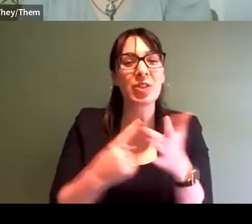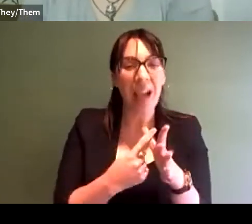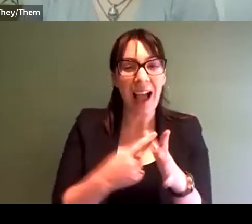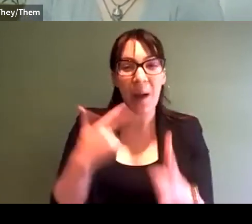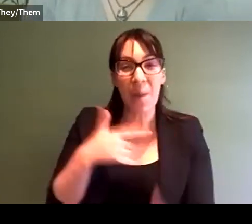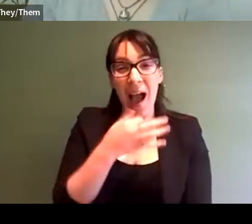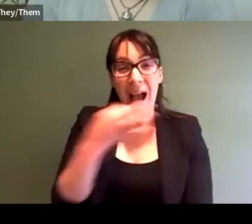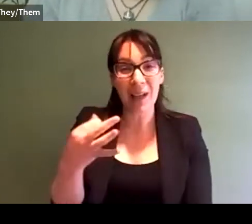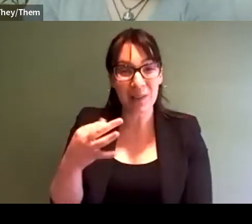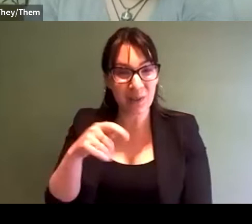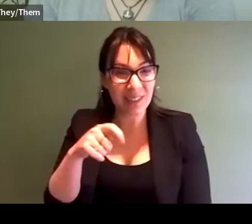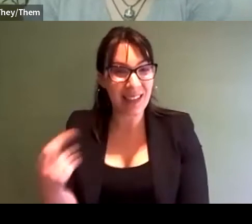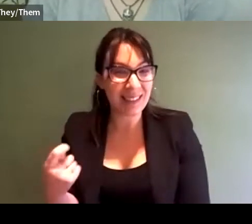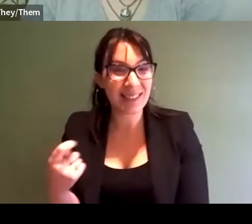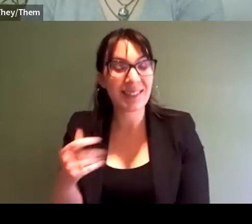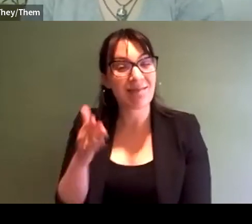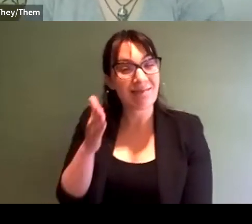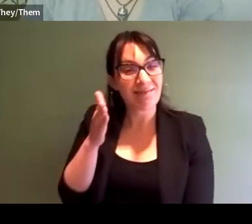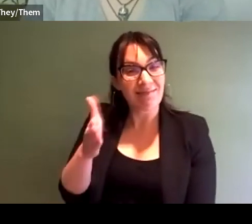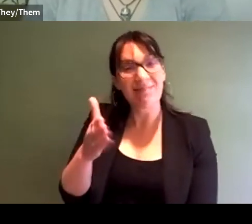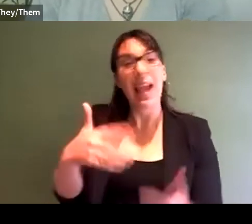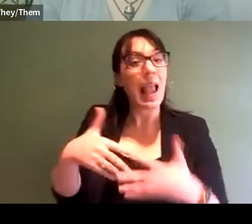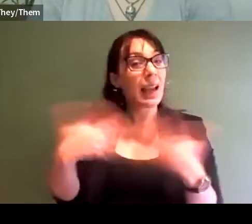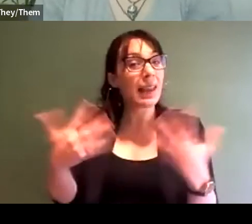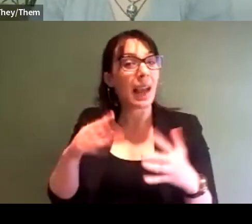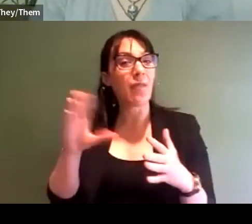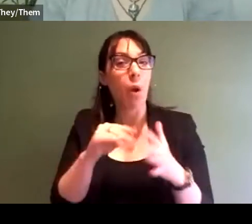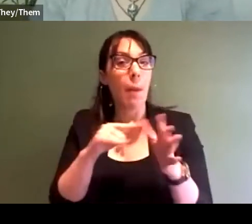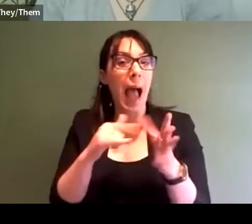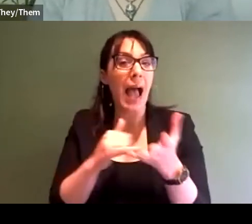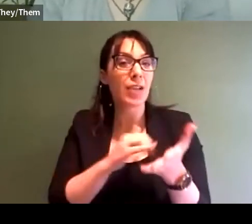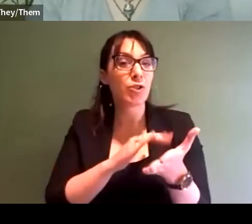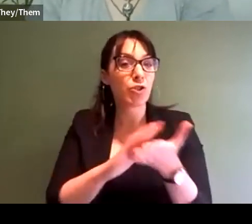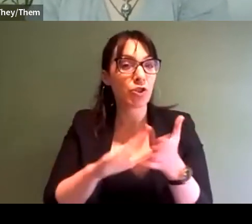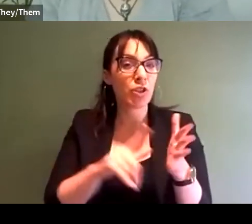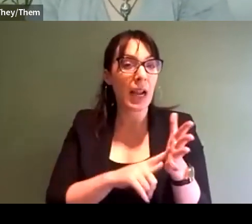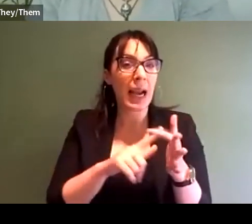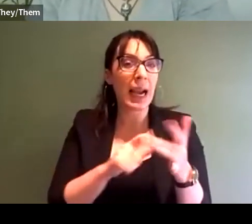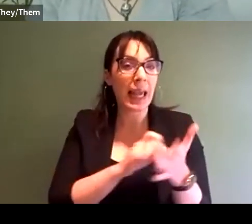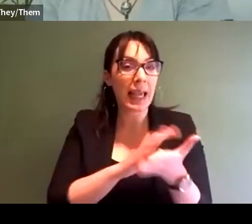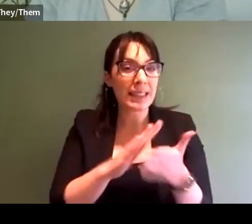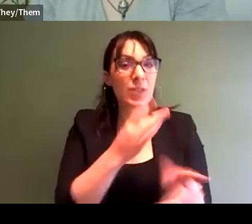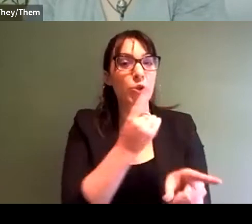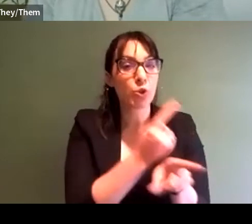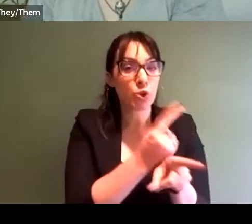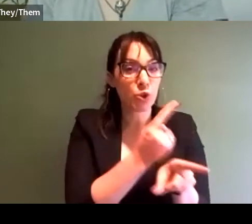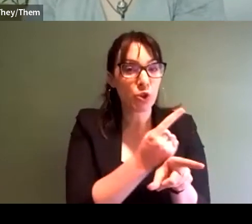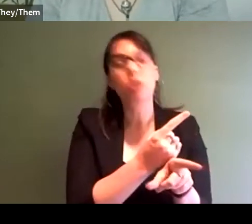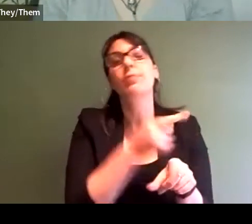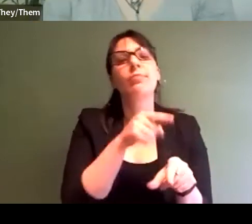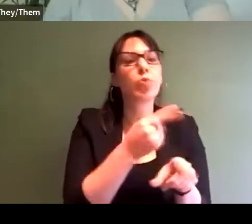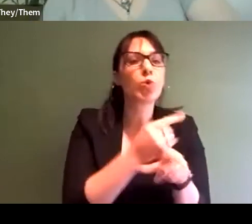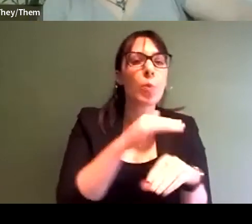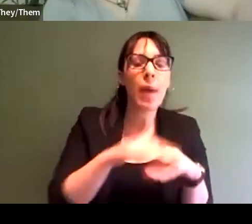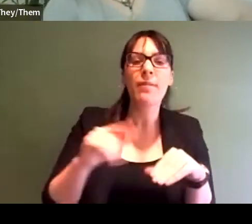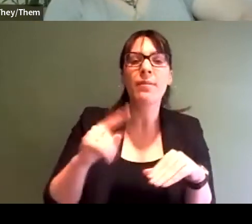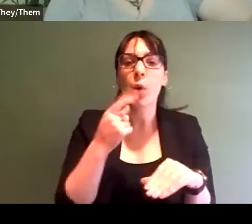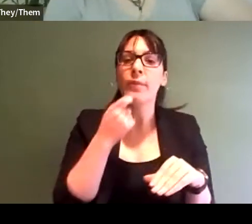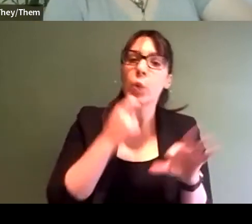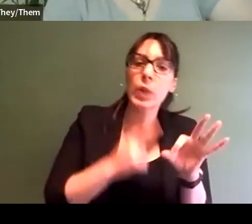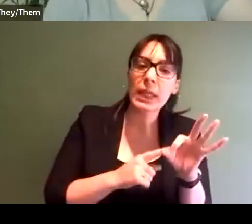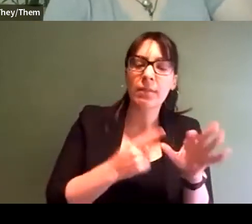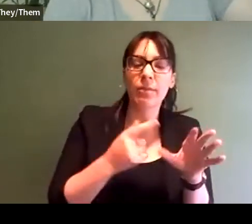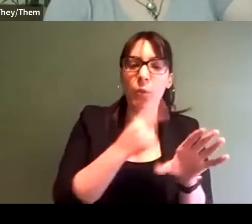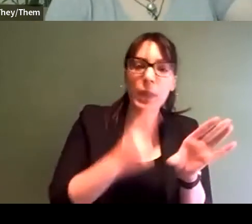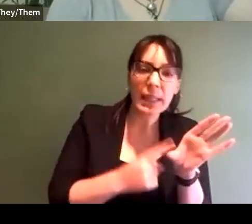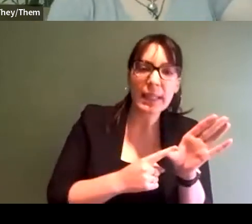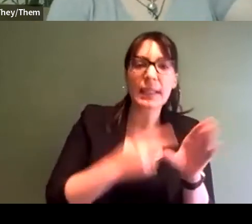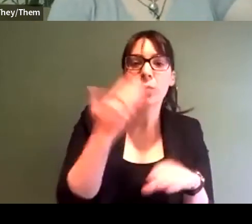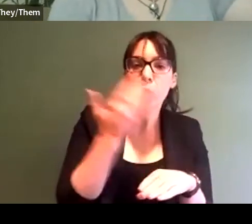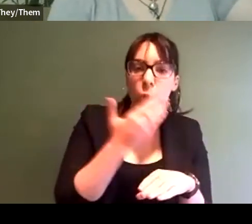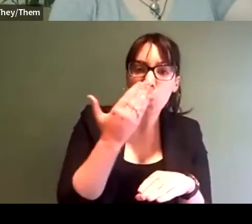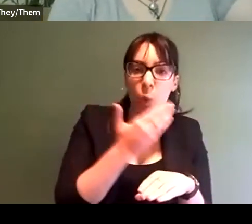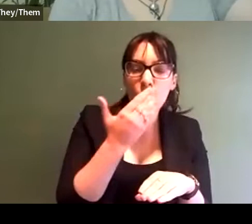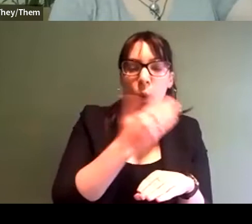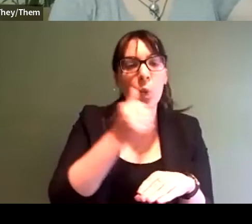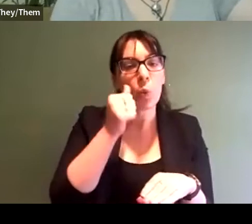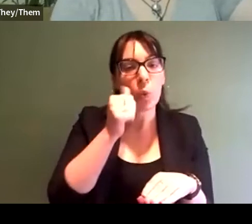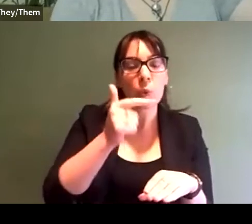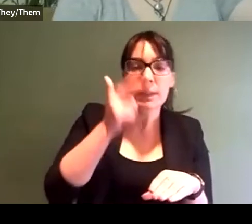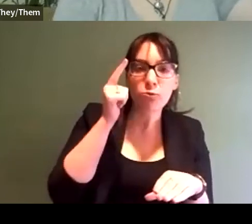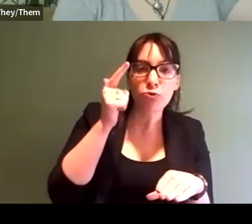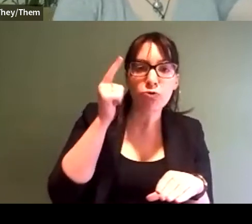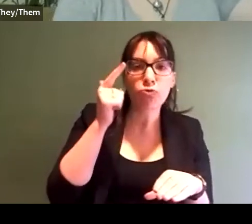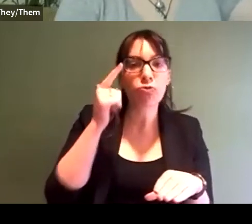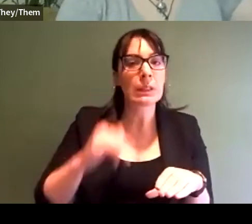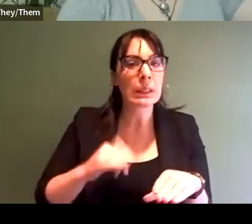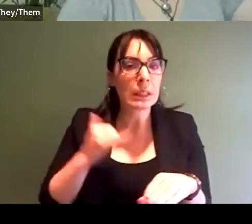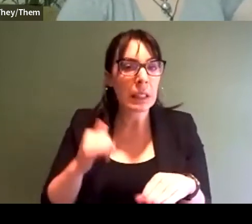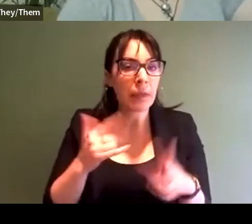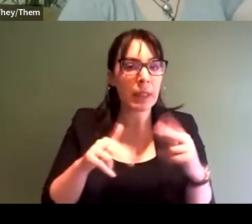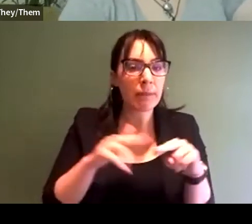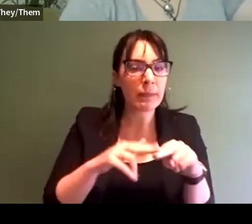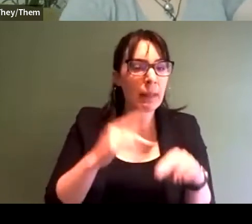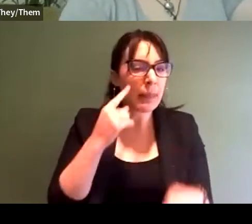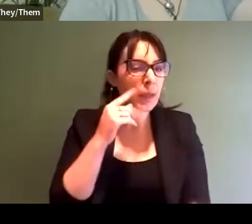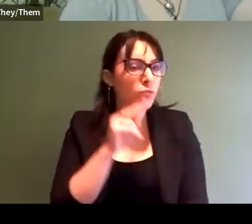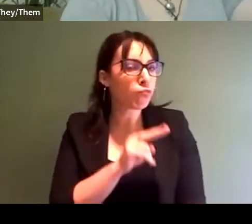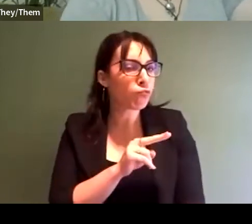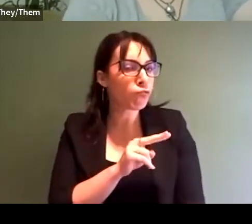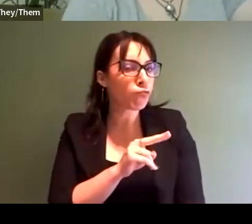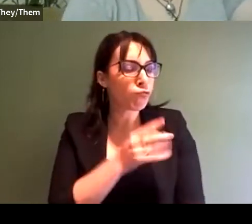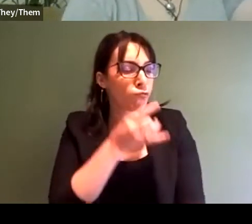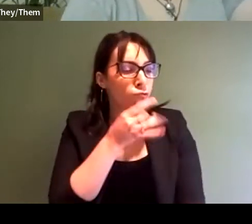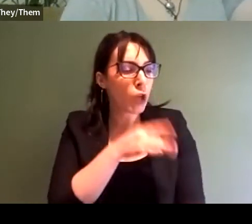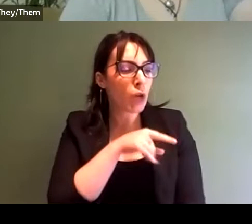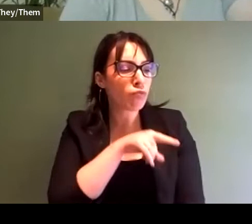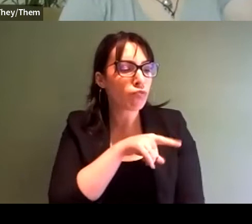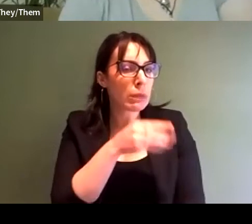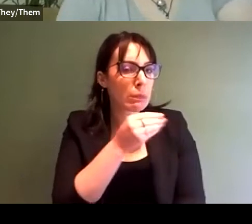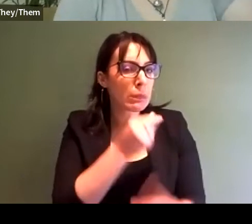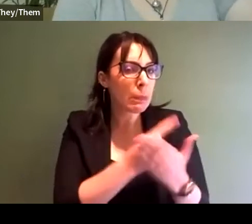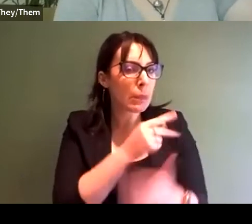So was there anything in in what Ashley was saying, and the topic about, you know, the first few years of school and having teachers and staff, believe that there are things going on to you, was there anything that you wanted to comment or share.